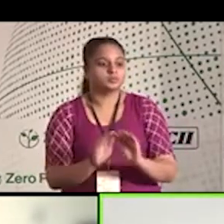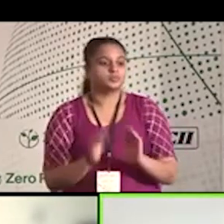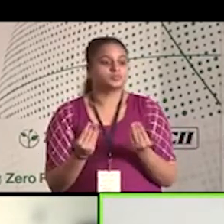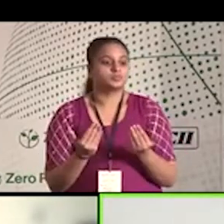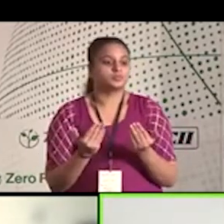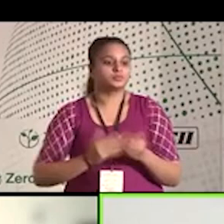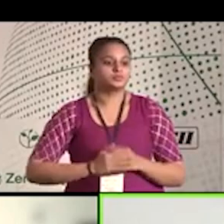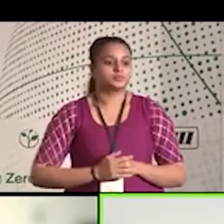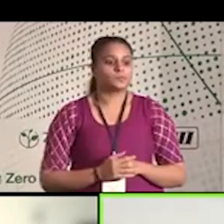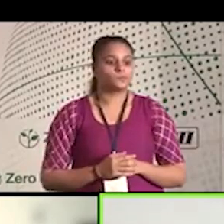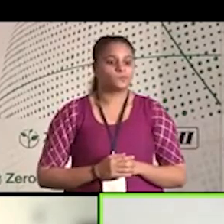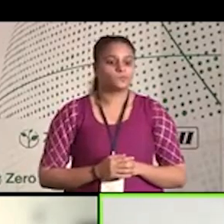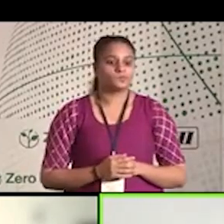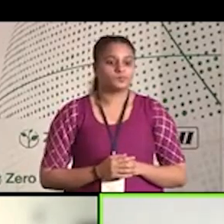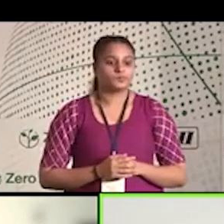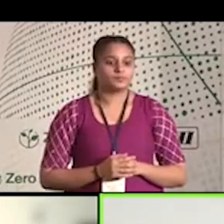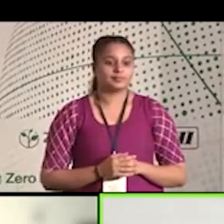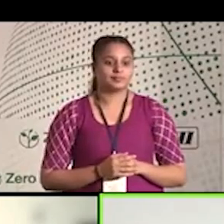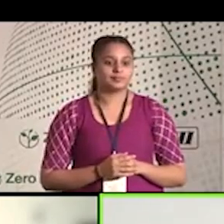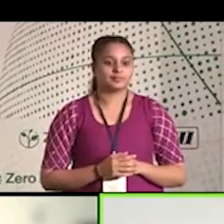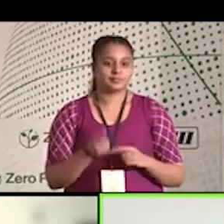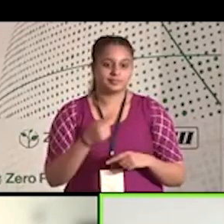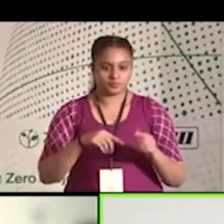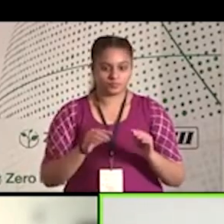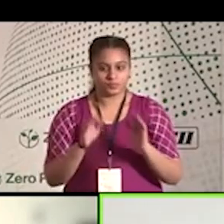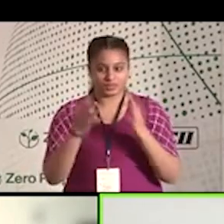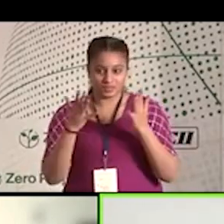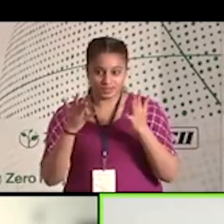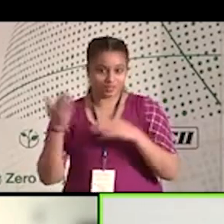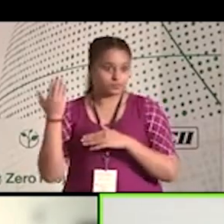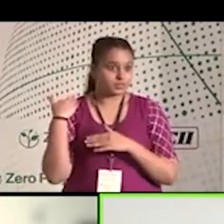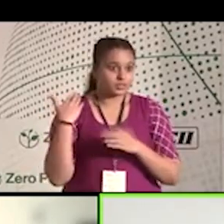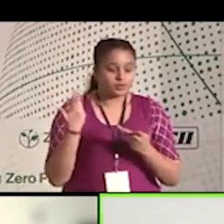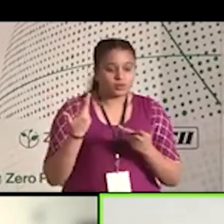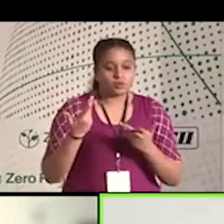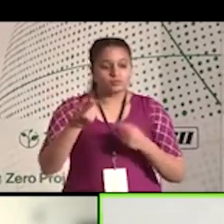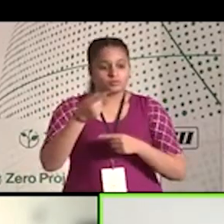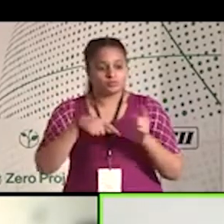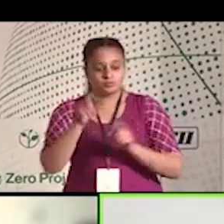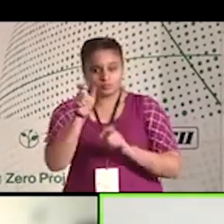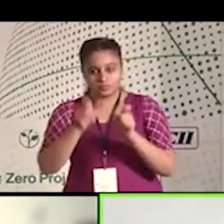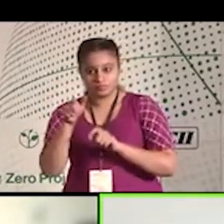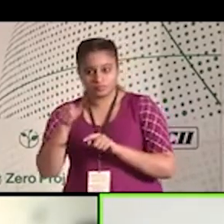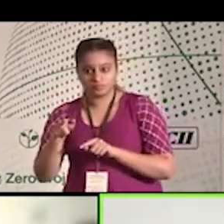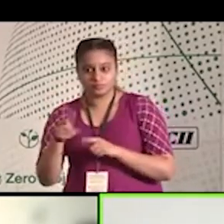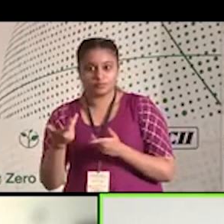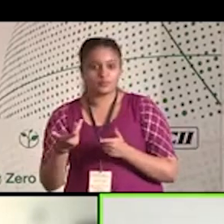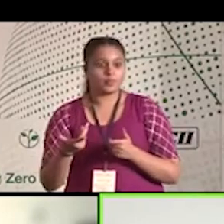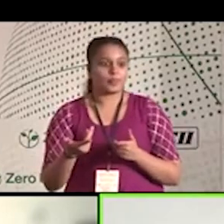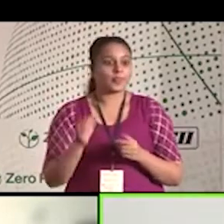it's not about appreciating somebody about how brave you are by speaking out, but rather creating an environment